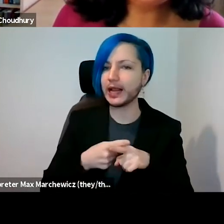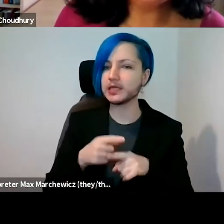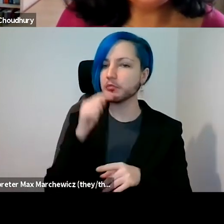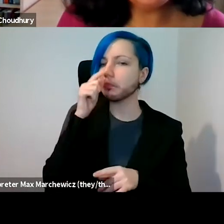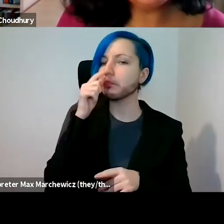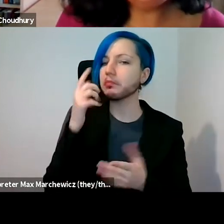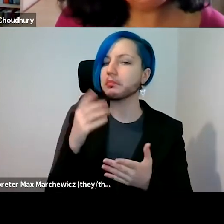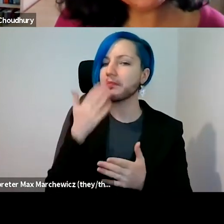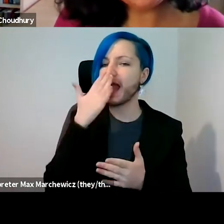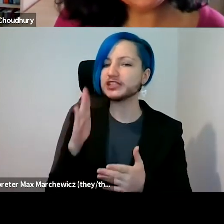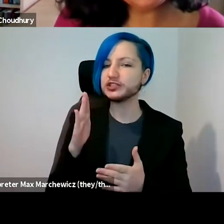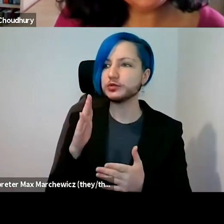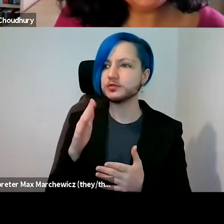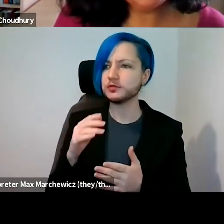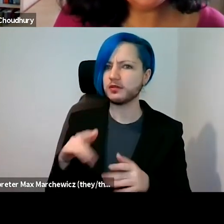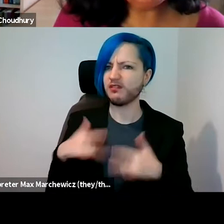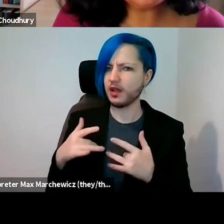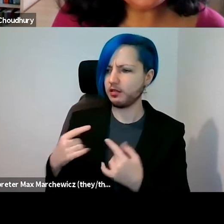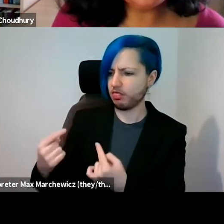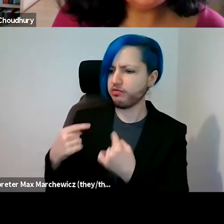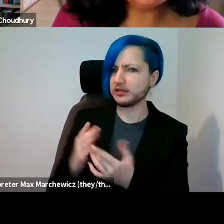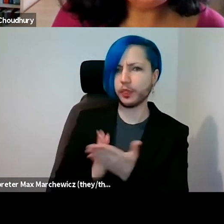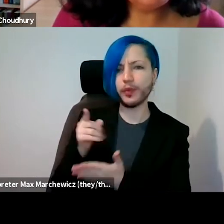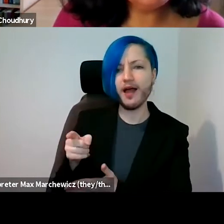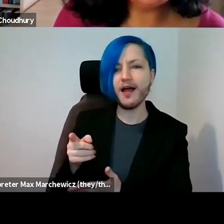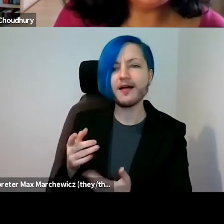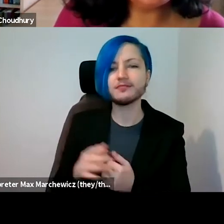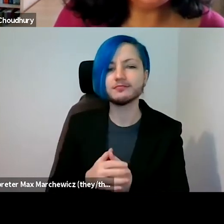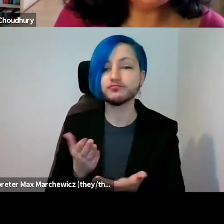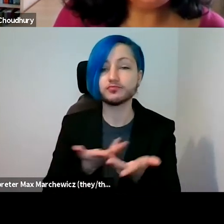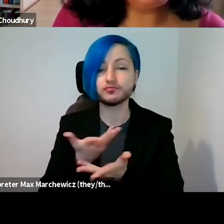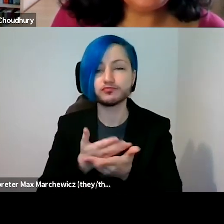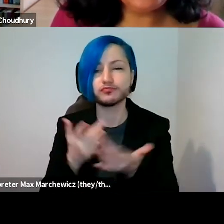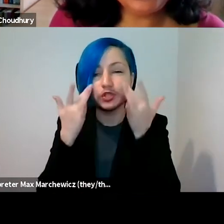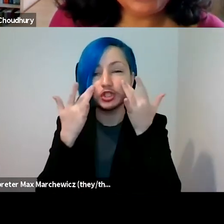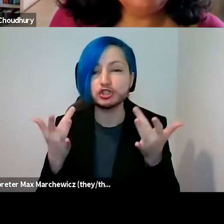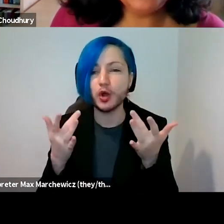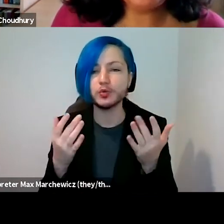threatened in its presence. The conversation thus reveals a subtle, conflictual claim